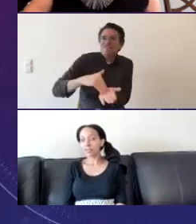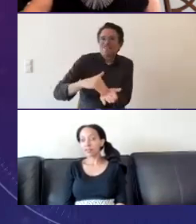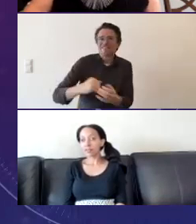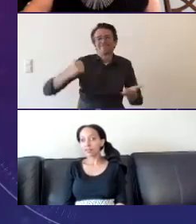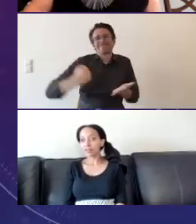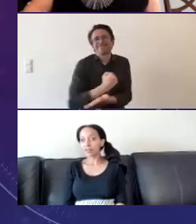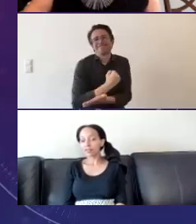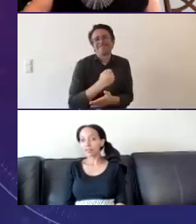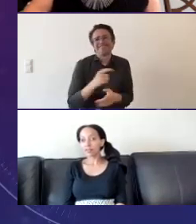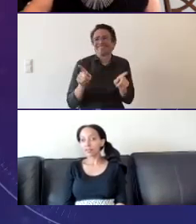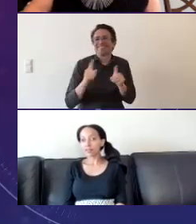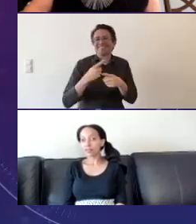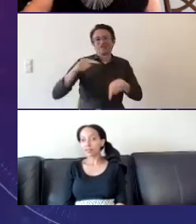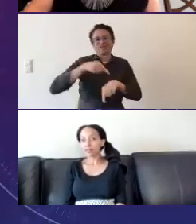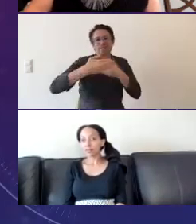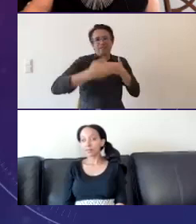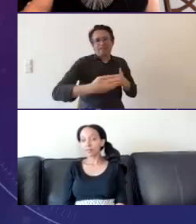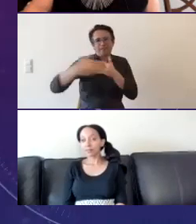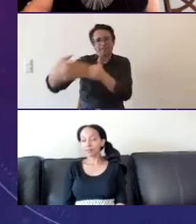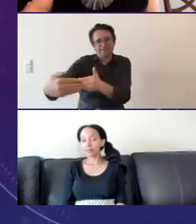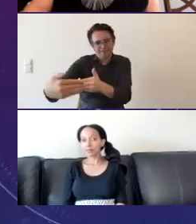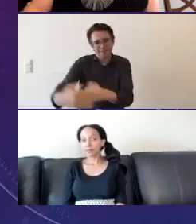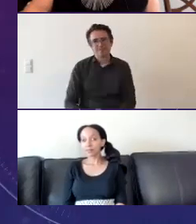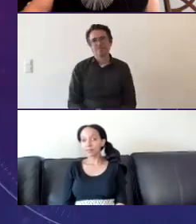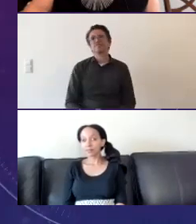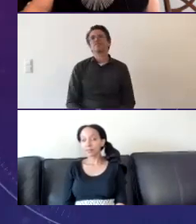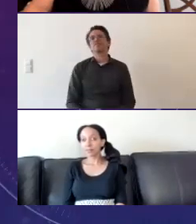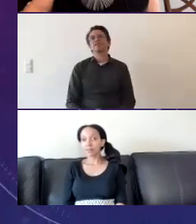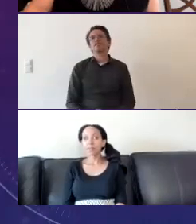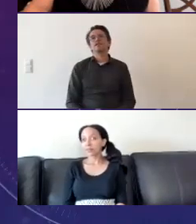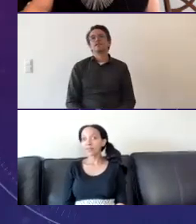also have been run through many years helping each other with learning sign